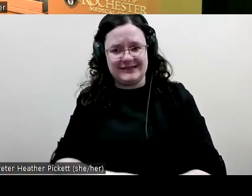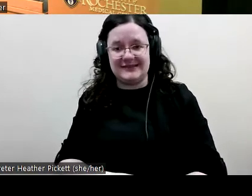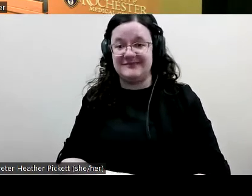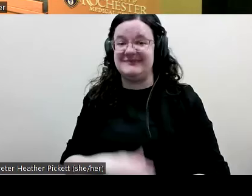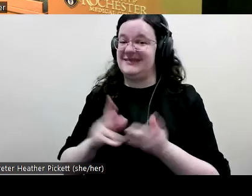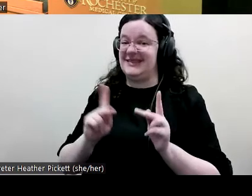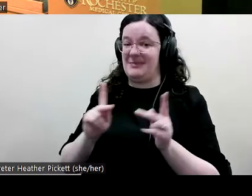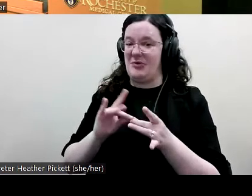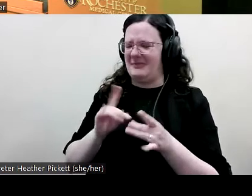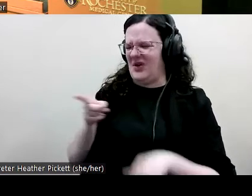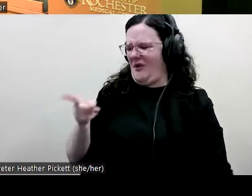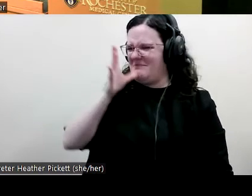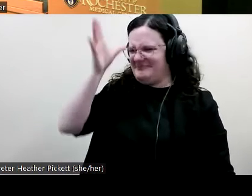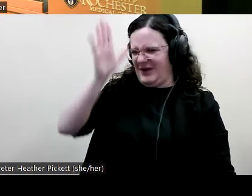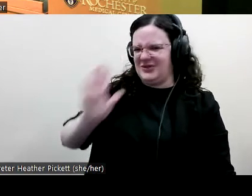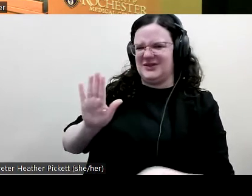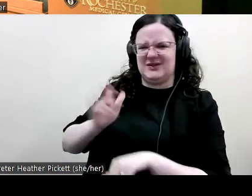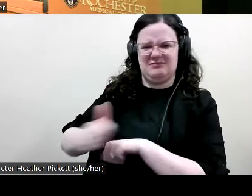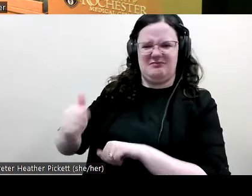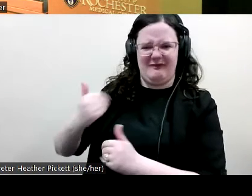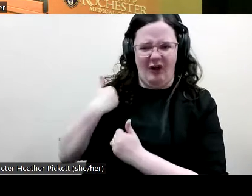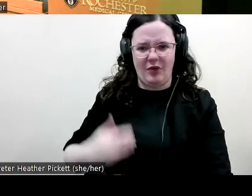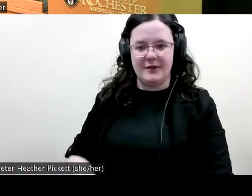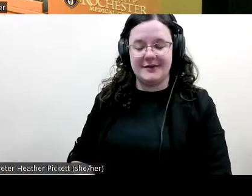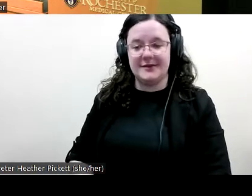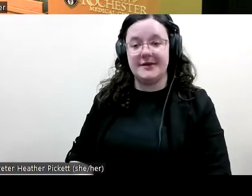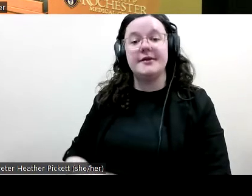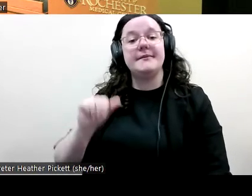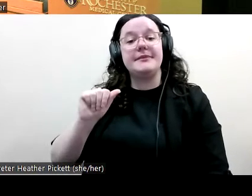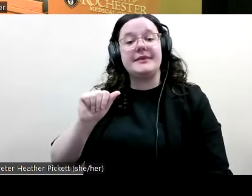know when the ASA study first came out we had you know some Child Protection workers using that as